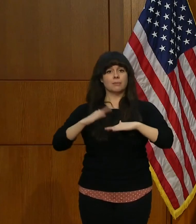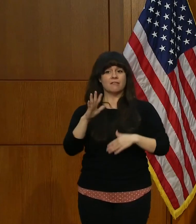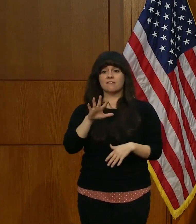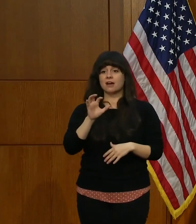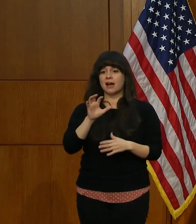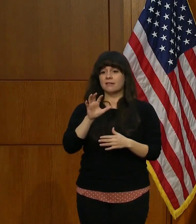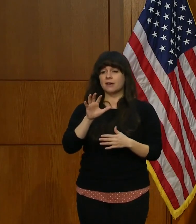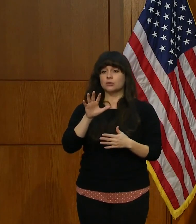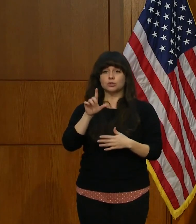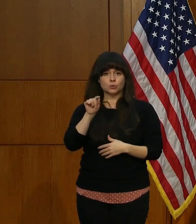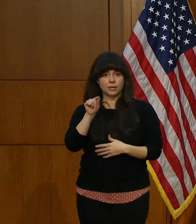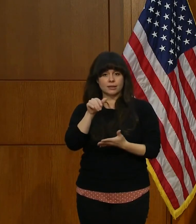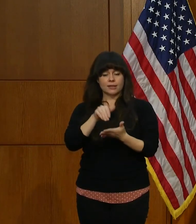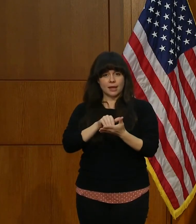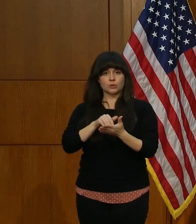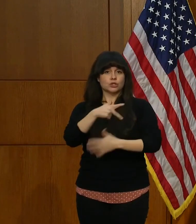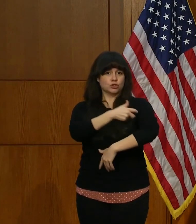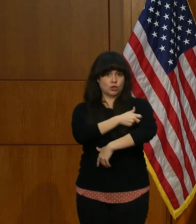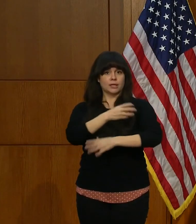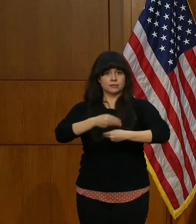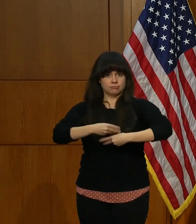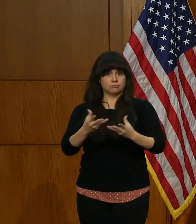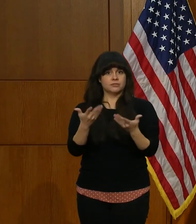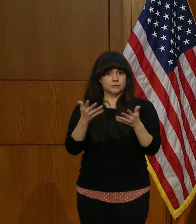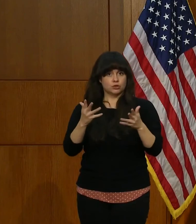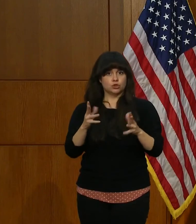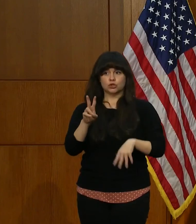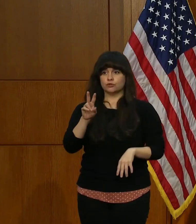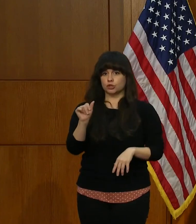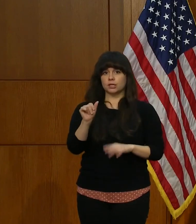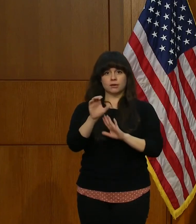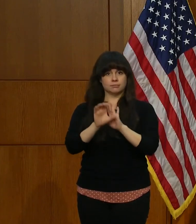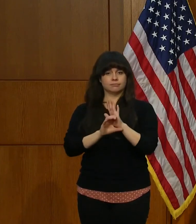ABOUT A MONTH LATER MME OR THAN